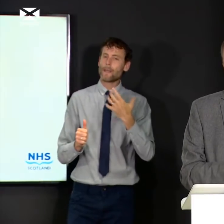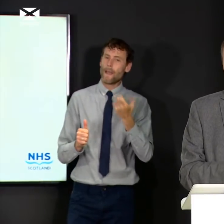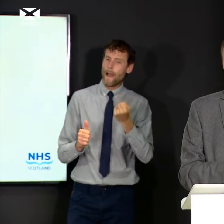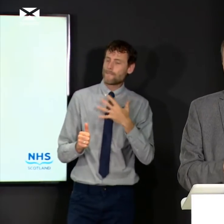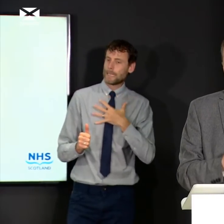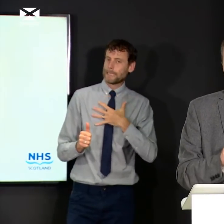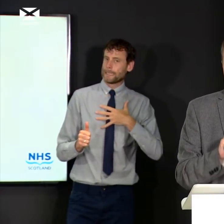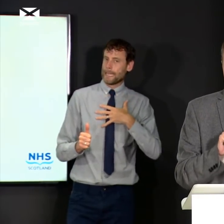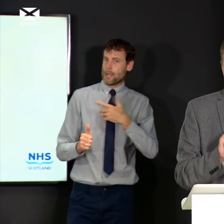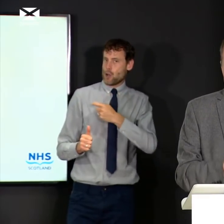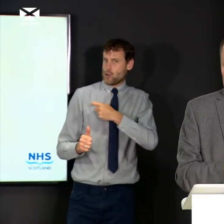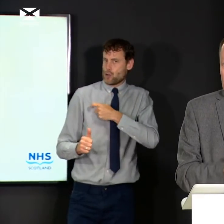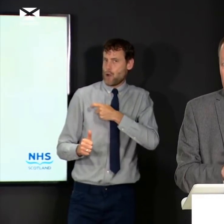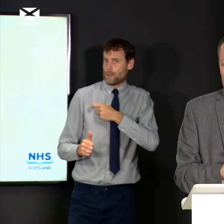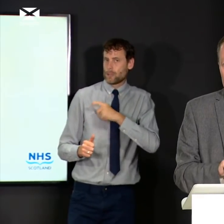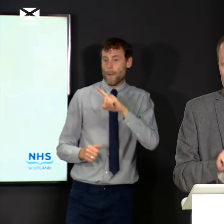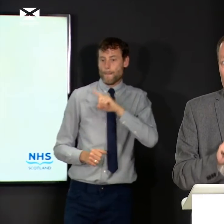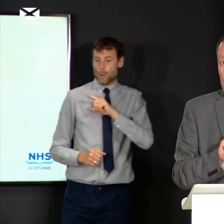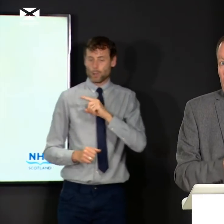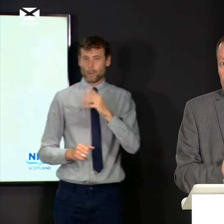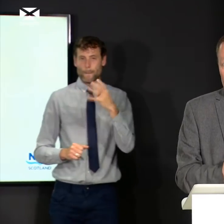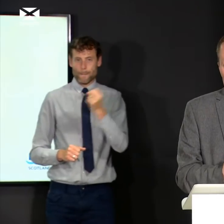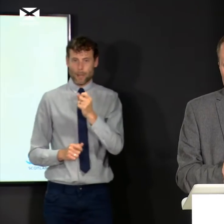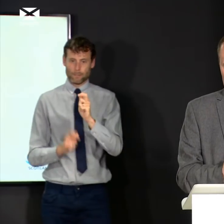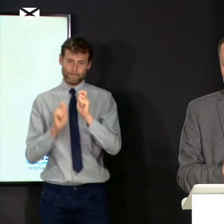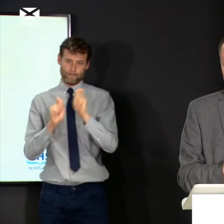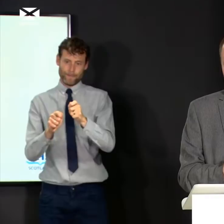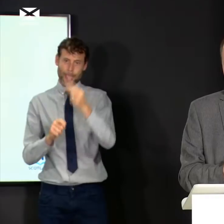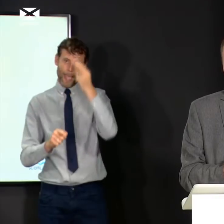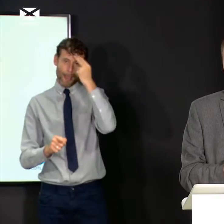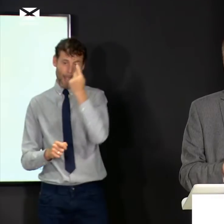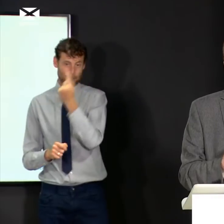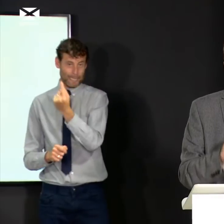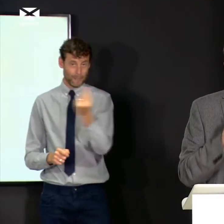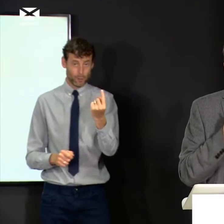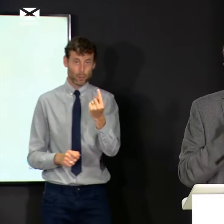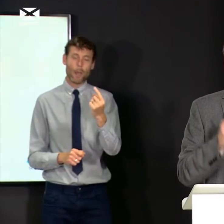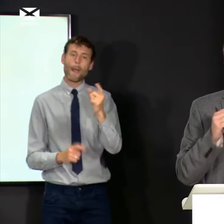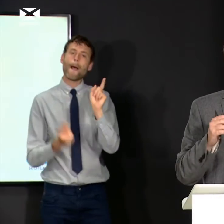individuals, it will be single individuals, it will be outdoor first before indoors. But